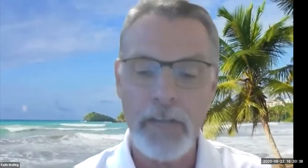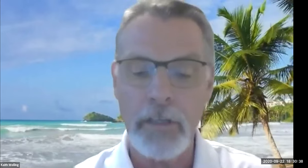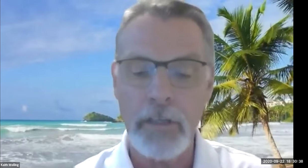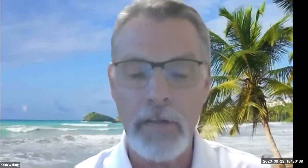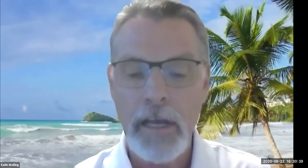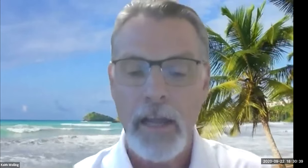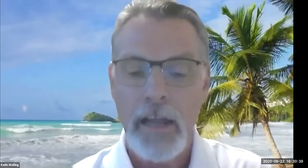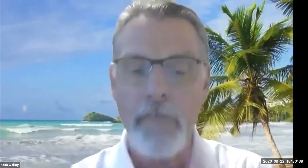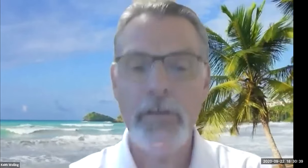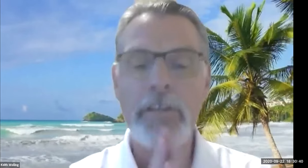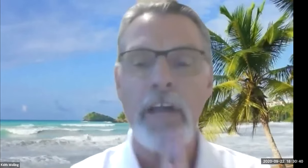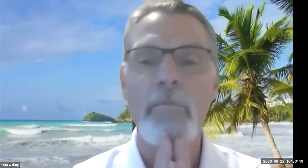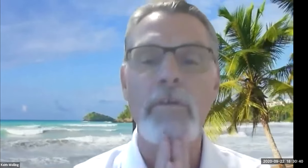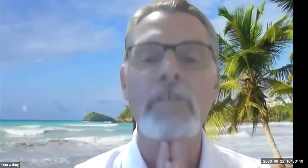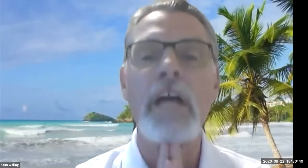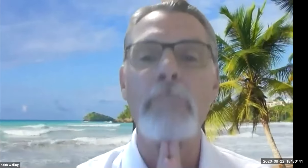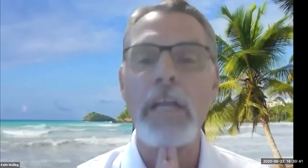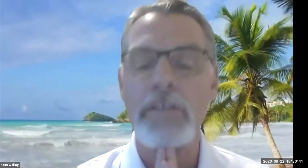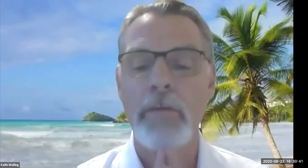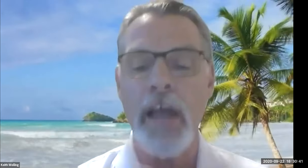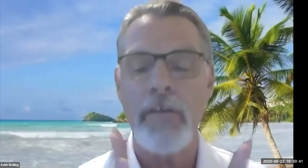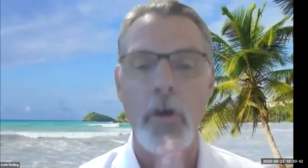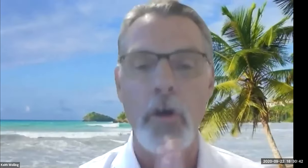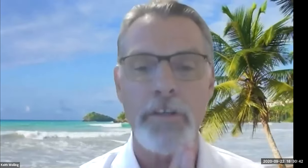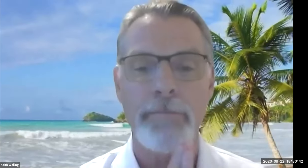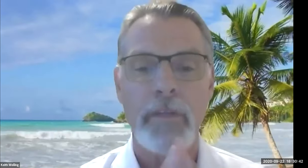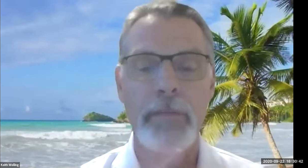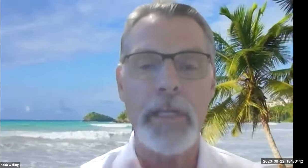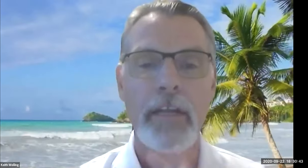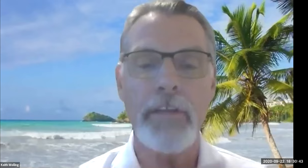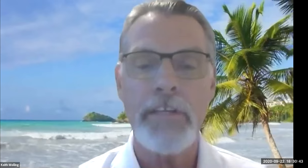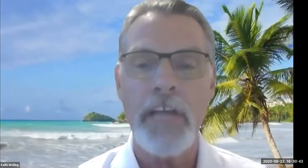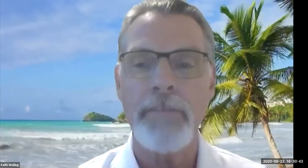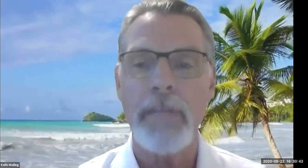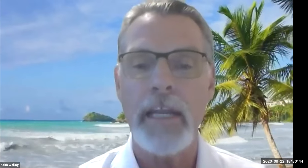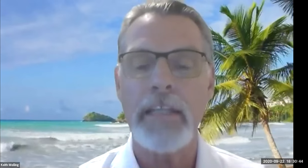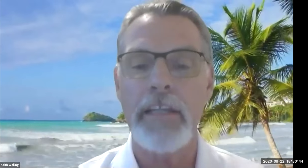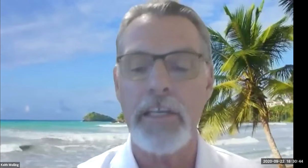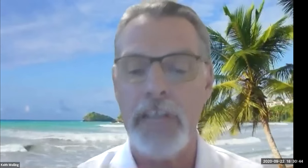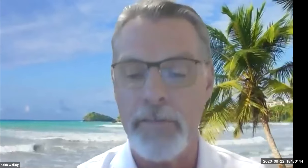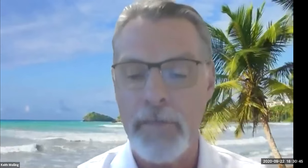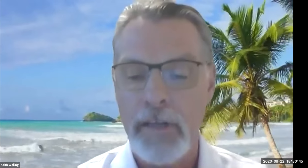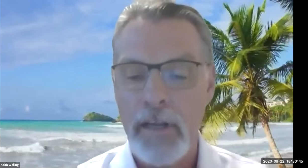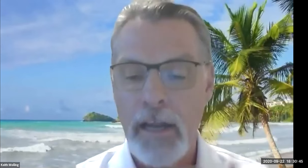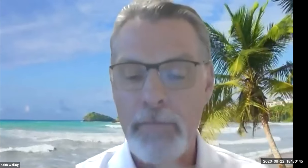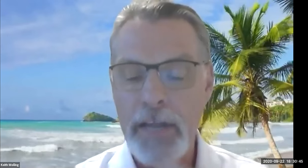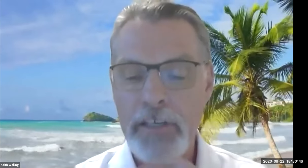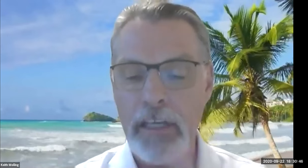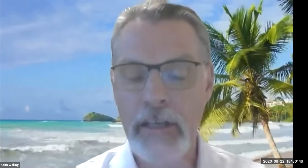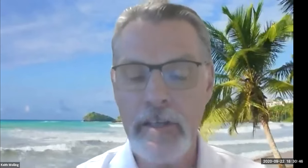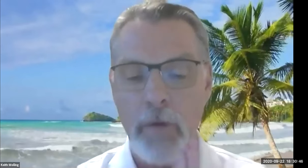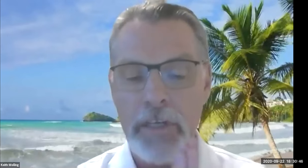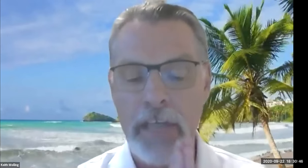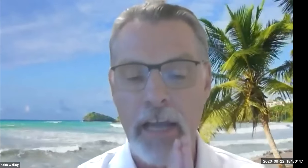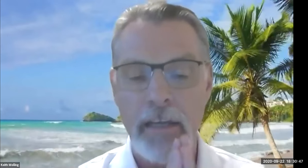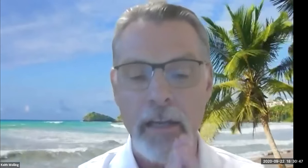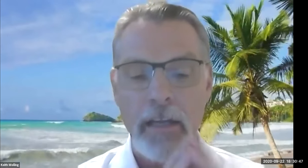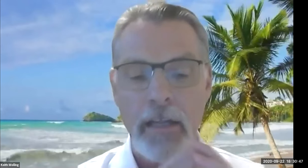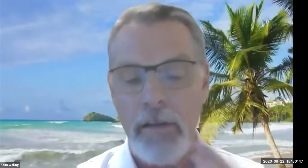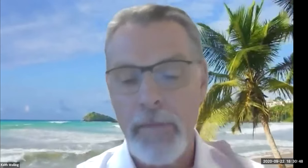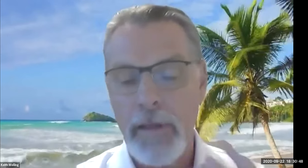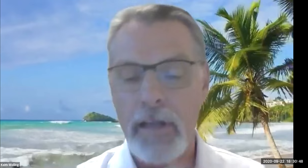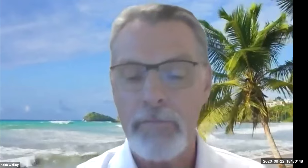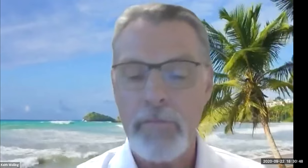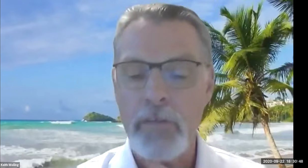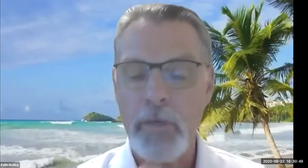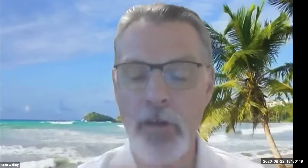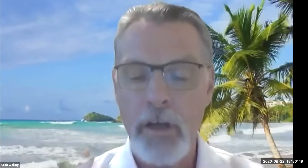Keith Wolling: But you know like Barcelona wasn't on the Battle of map to land the Summer Olympics, you know, but even last week with the Tour de France when they drove through current humble years ago or normal had the Winter Olympics, so